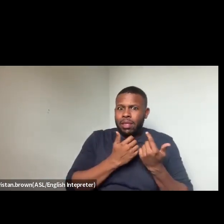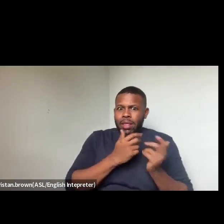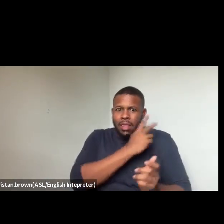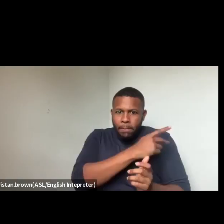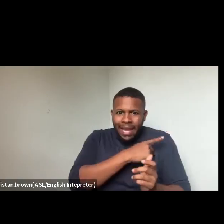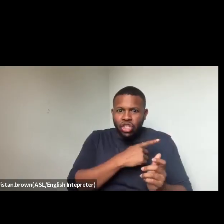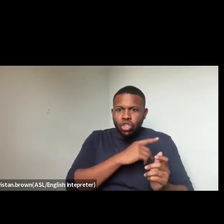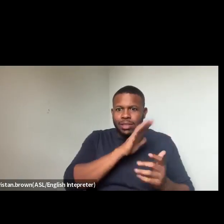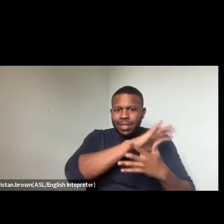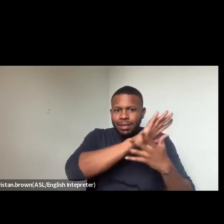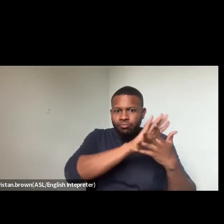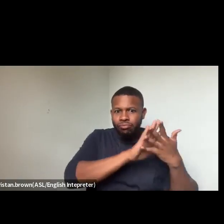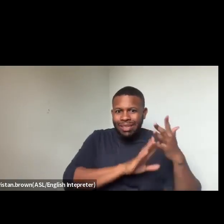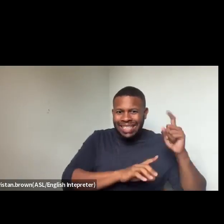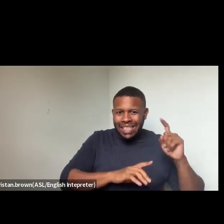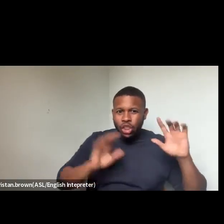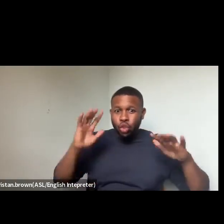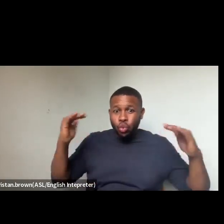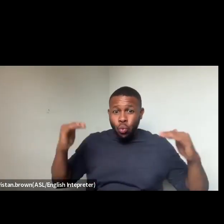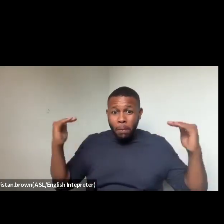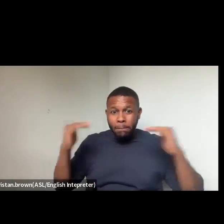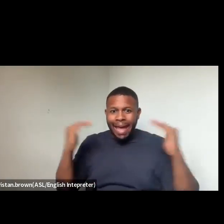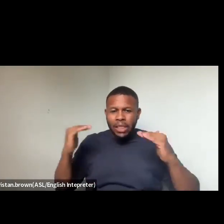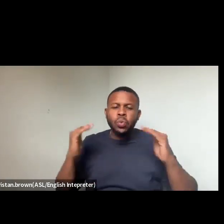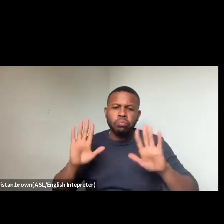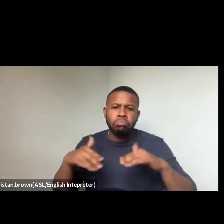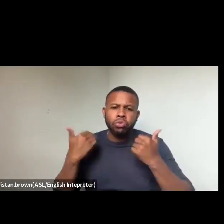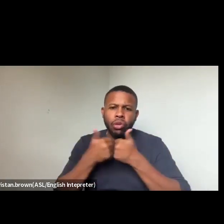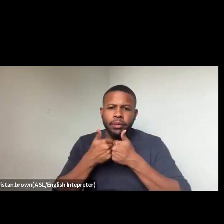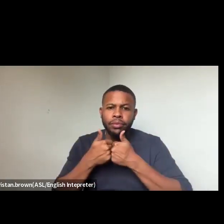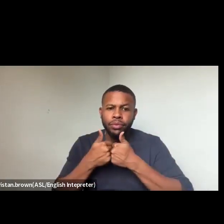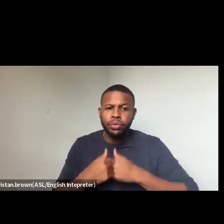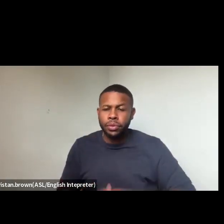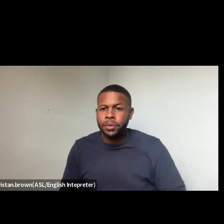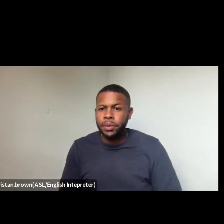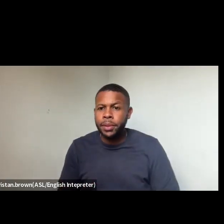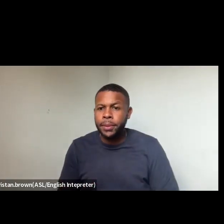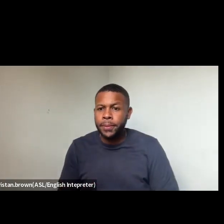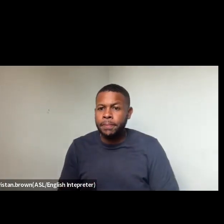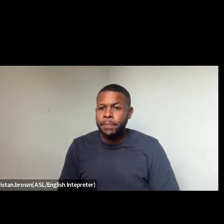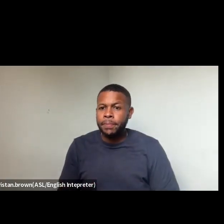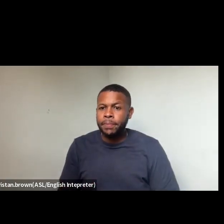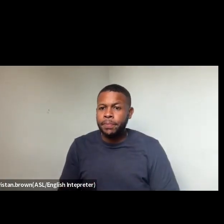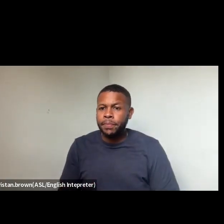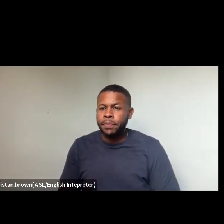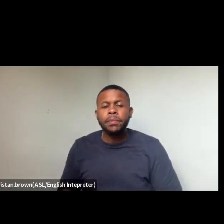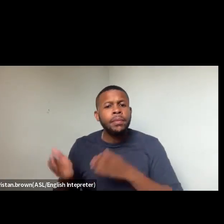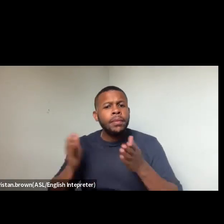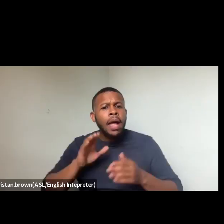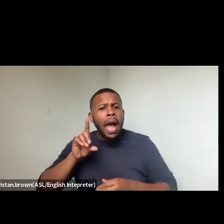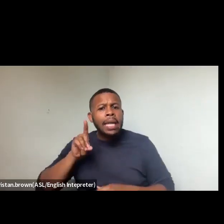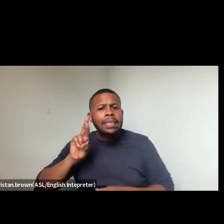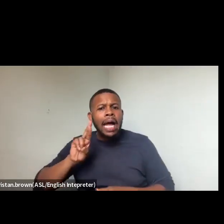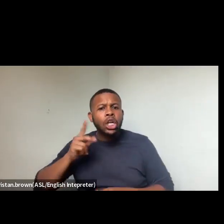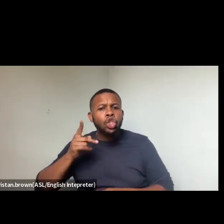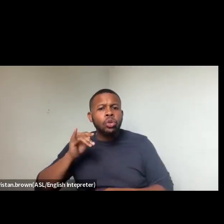care. It is a challenge to balance the desires and needs of the state medical licensing boards, with some of the needs